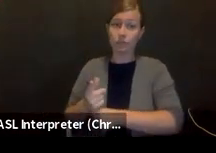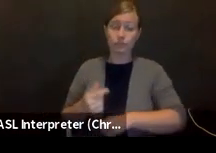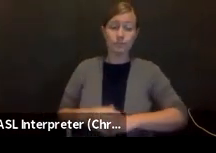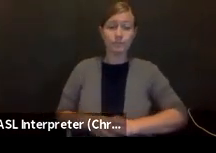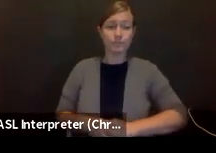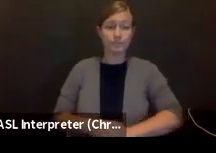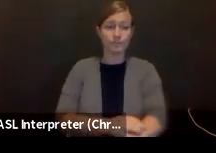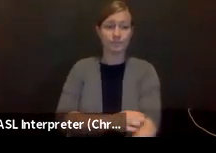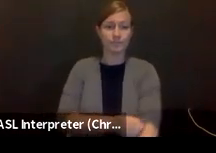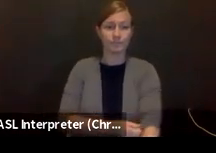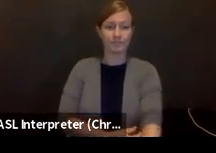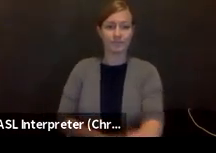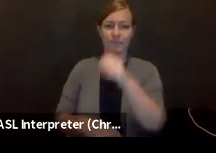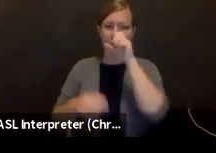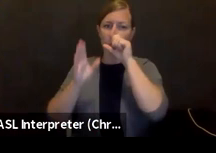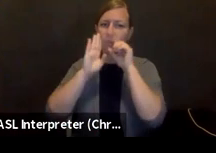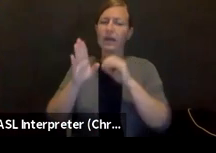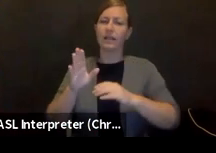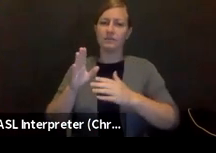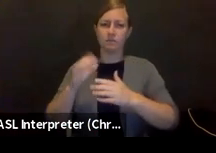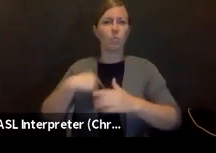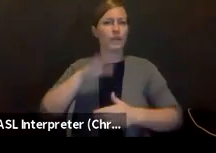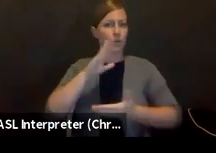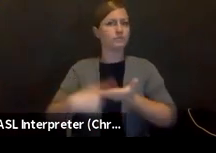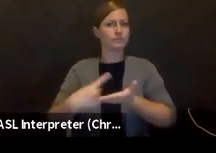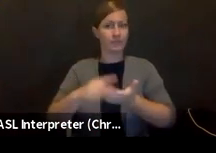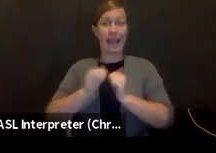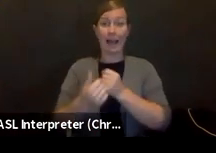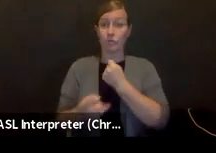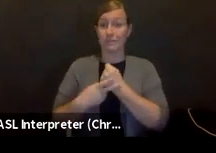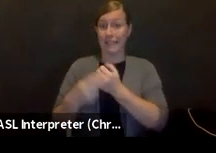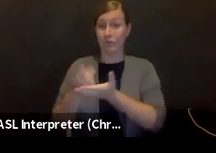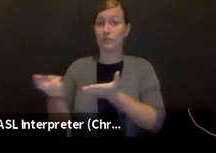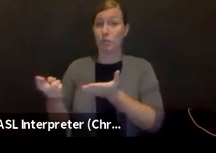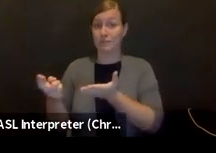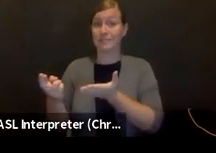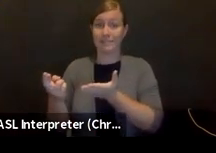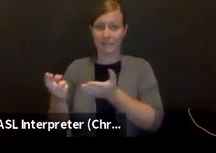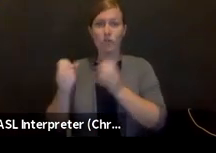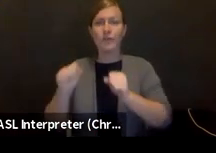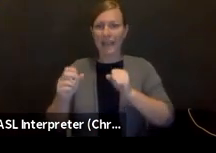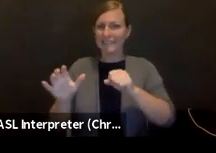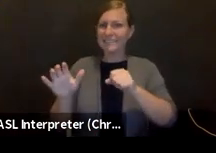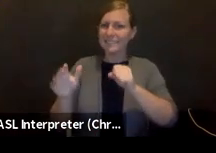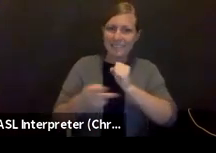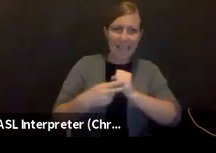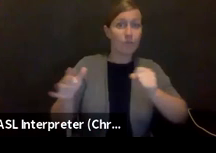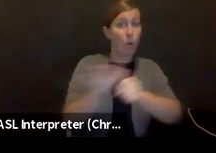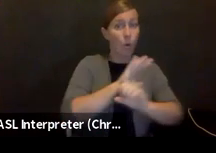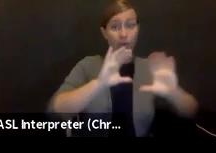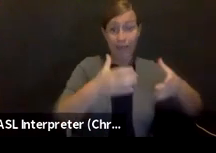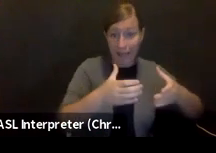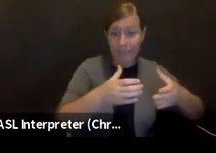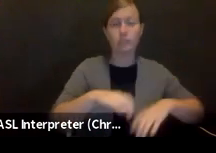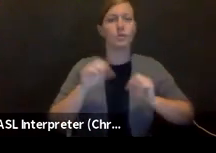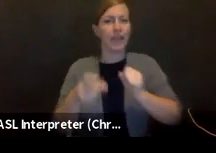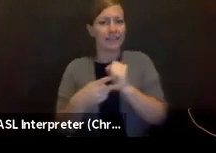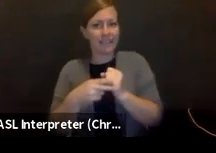ESD 189 - Amy Colburn: How to Save resources and you can save an entire class from year to year, you can save folders or you can save individual resources. So let me